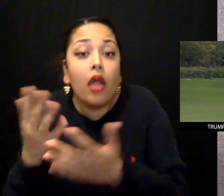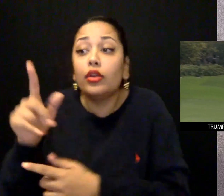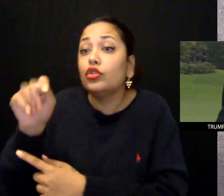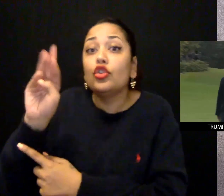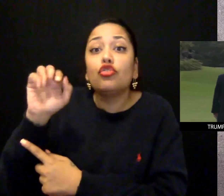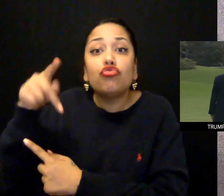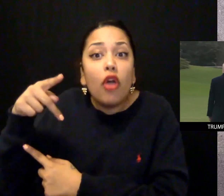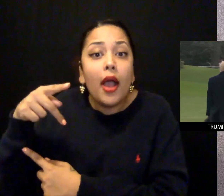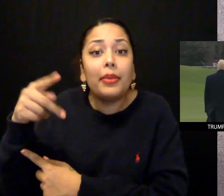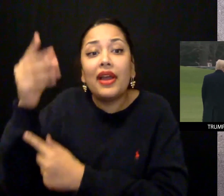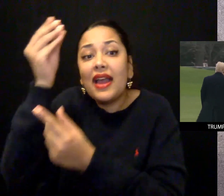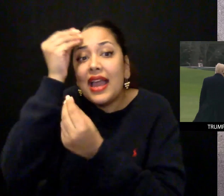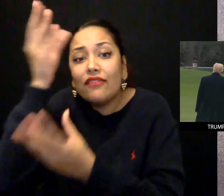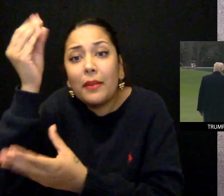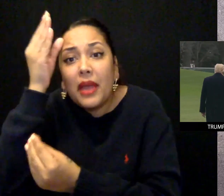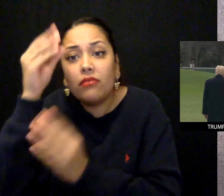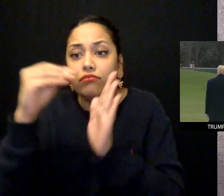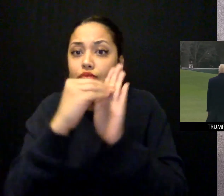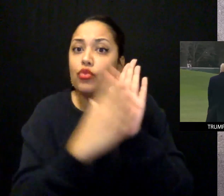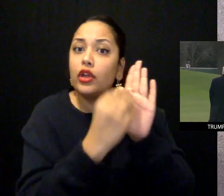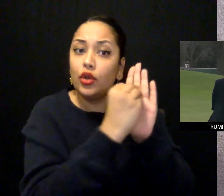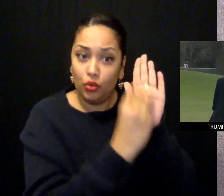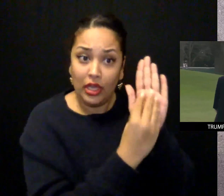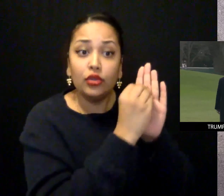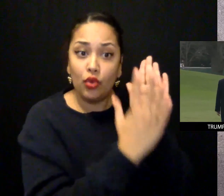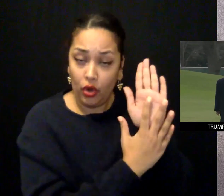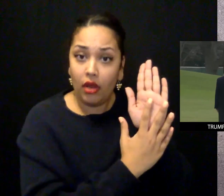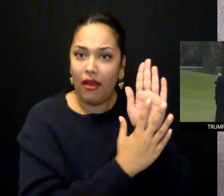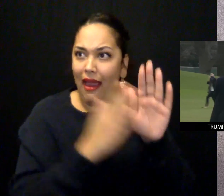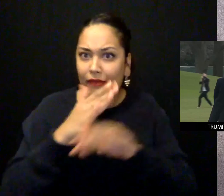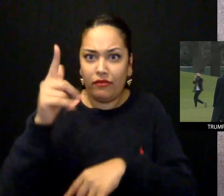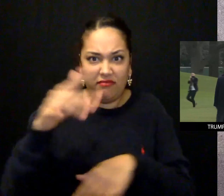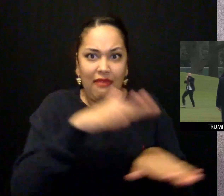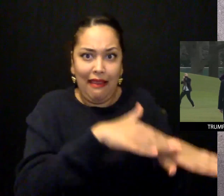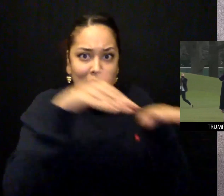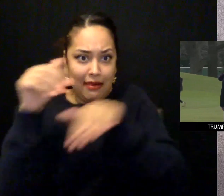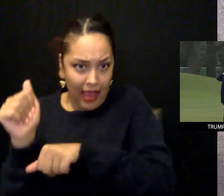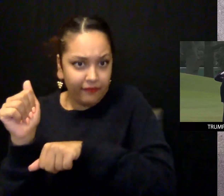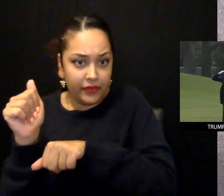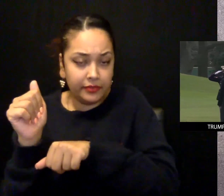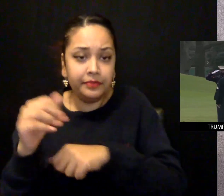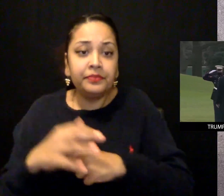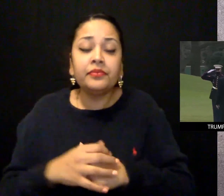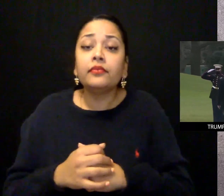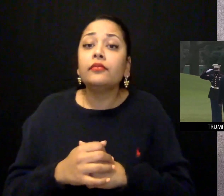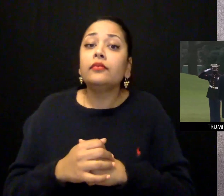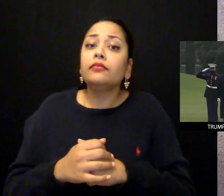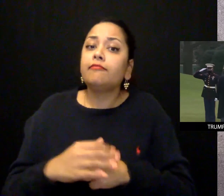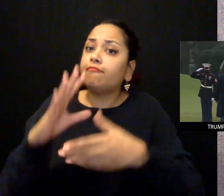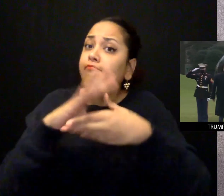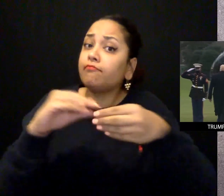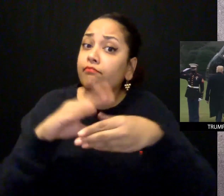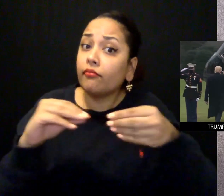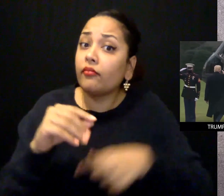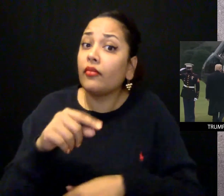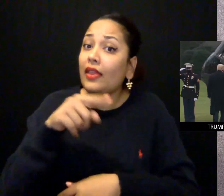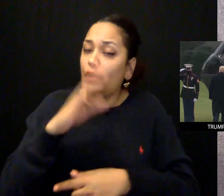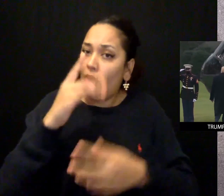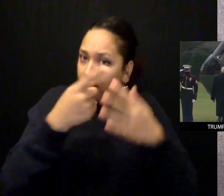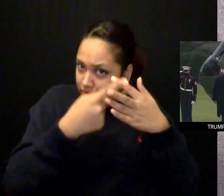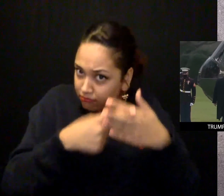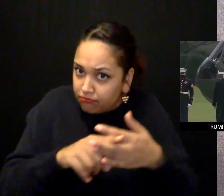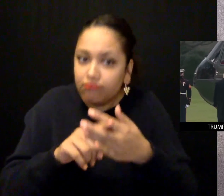however the national archives has inherited Trump's presidential records after he left office